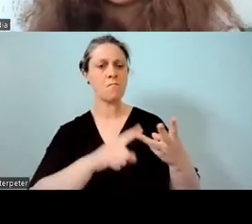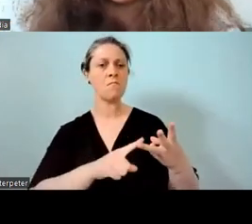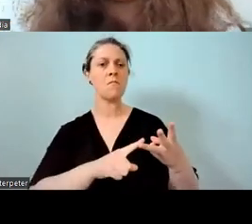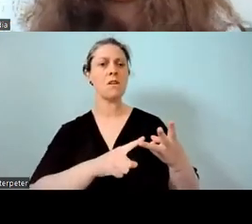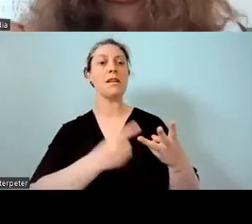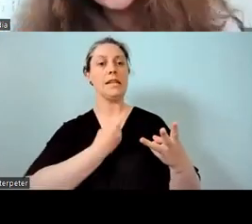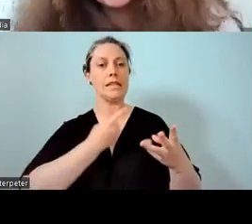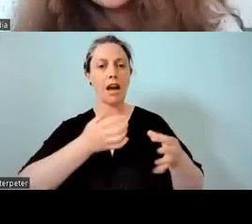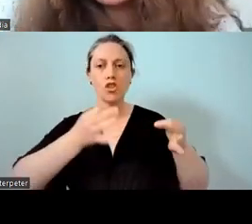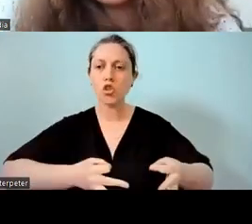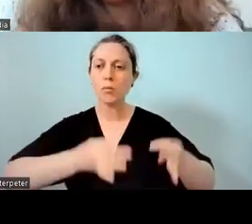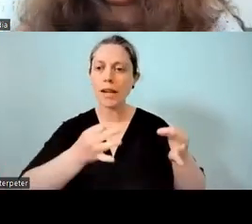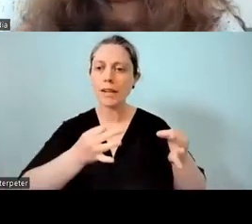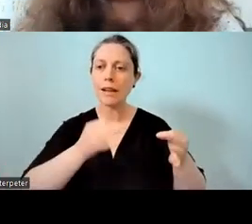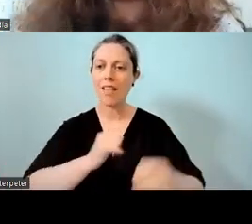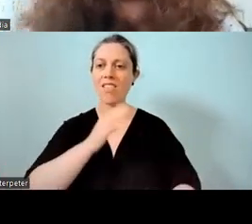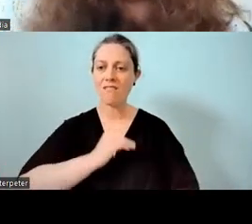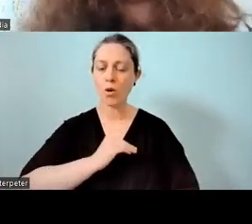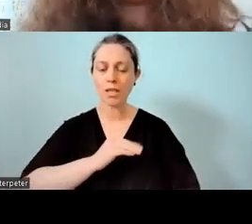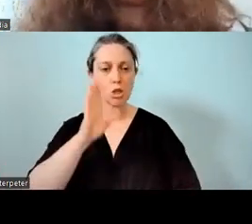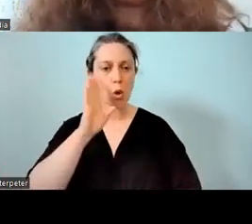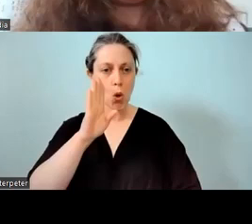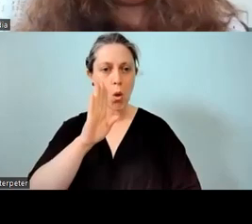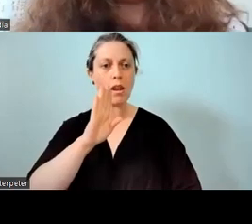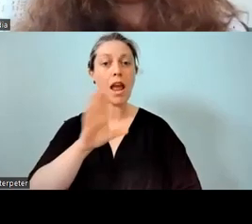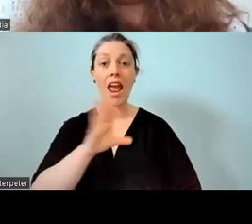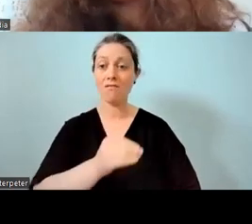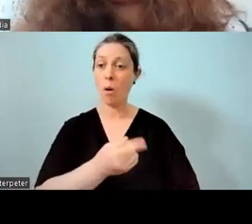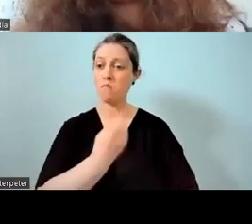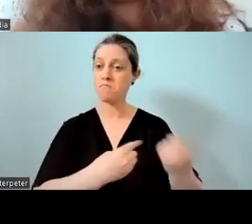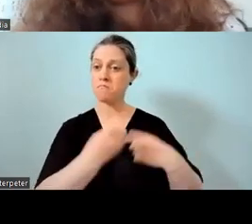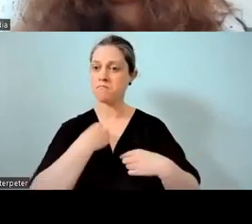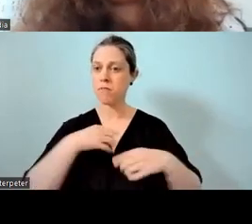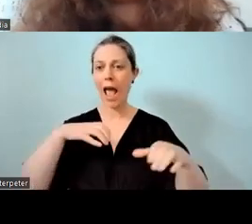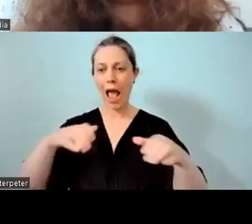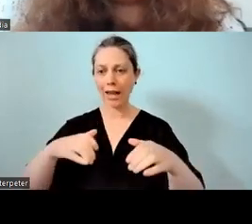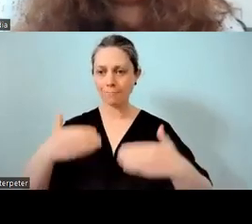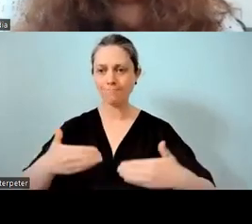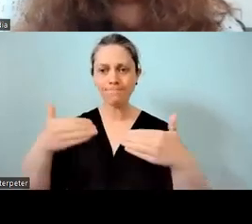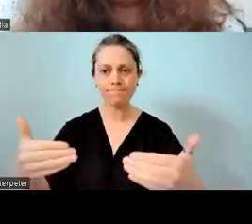and actioned as required. So that's mana self determination and voice.